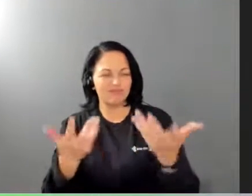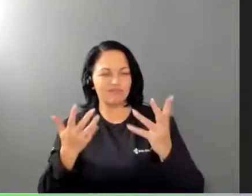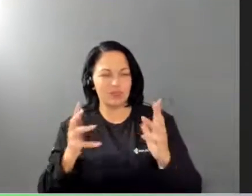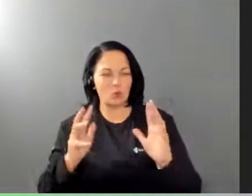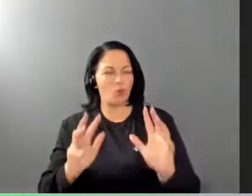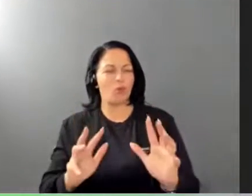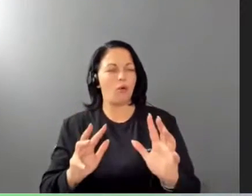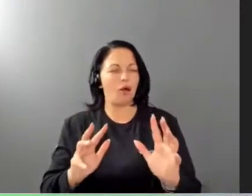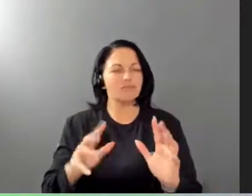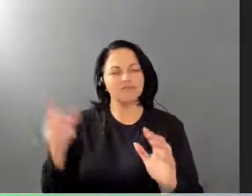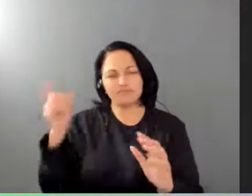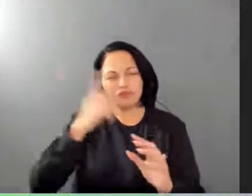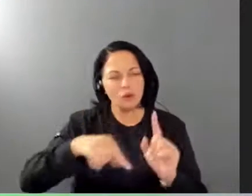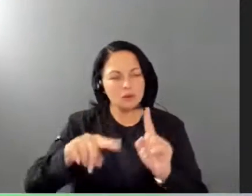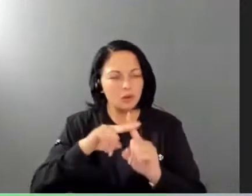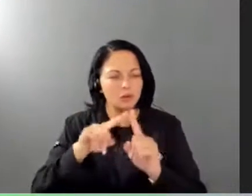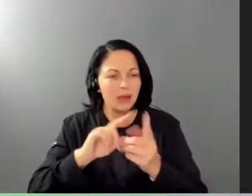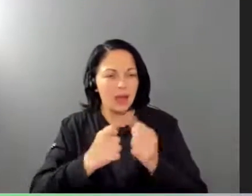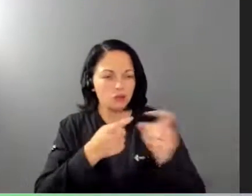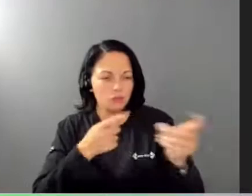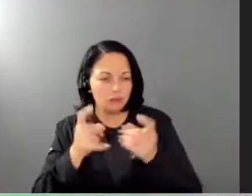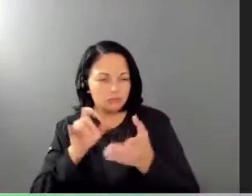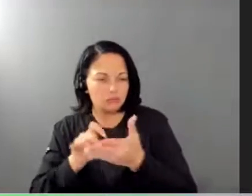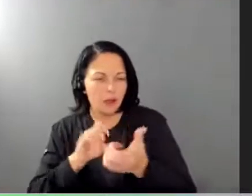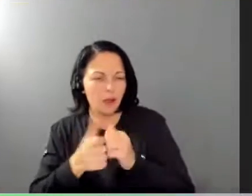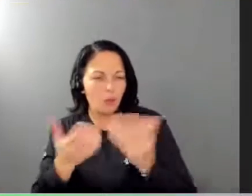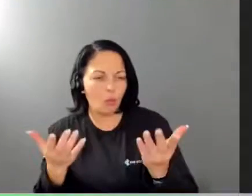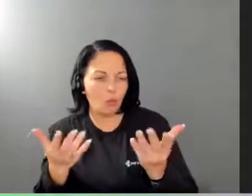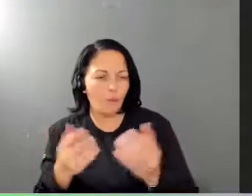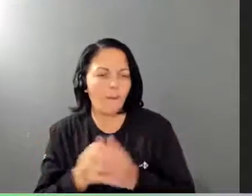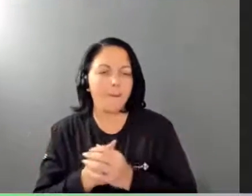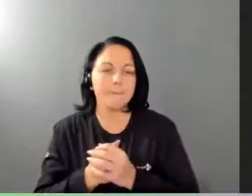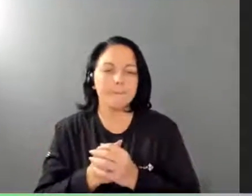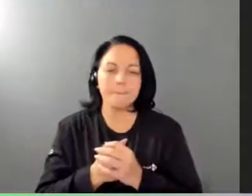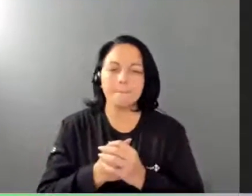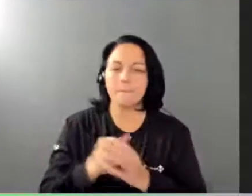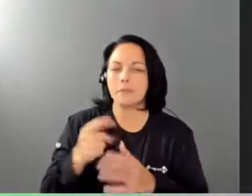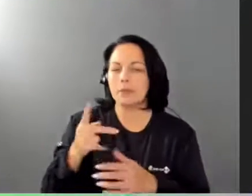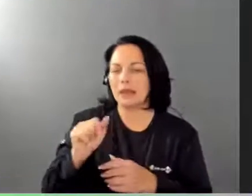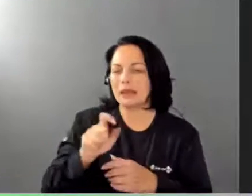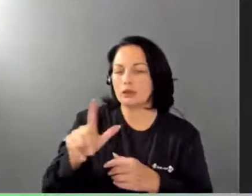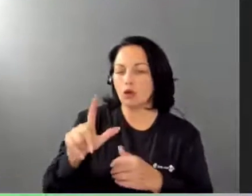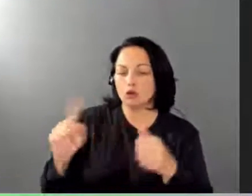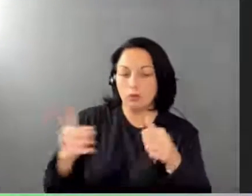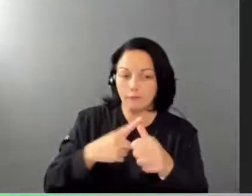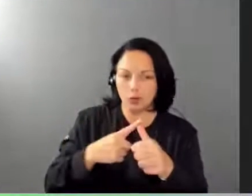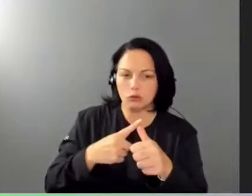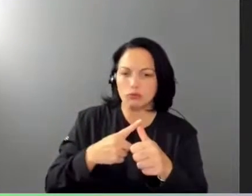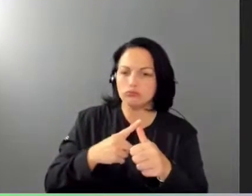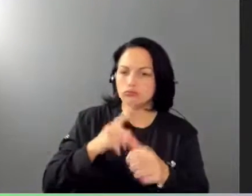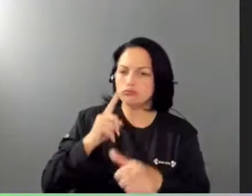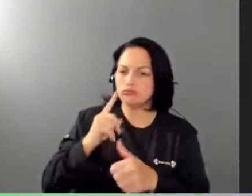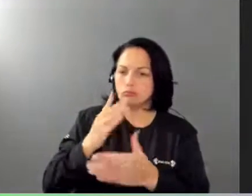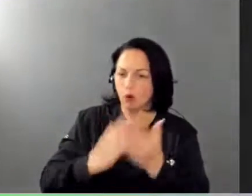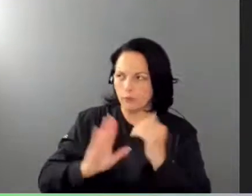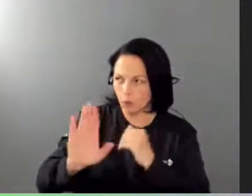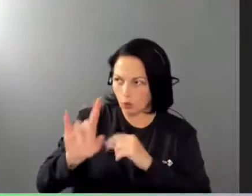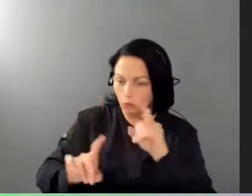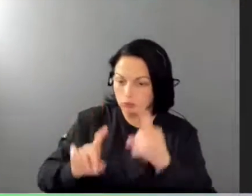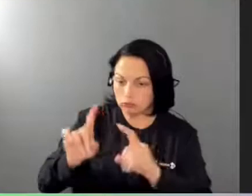working that? Kyumak you talked about it a little bit but the question came up after it, does it cause false positives and how did you handle that?